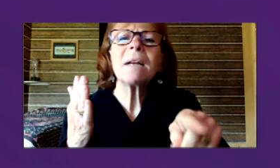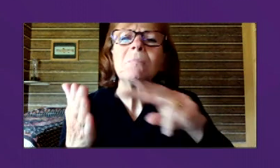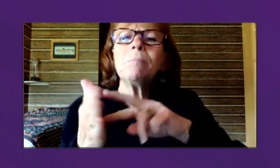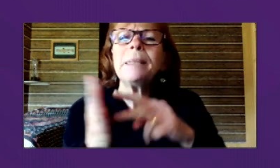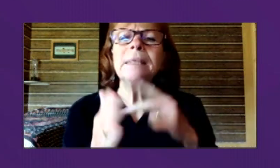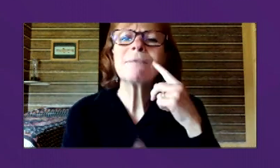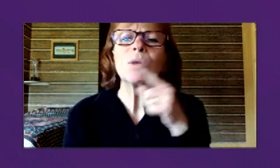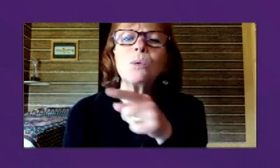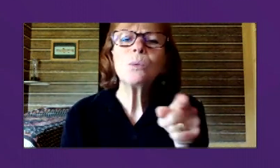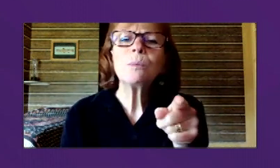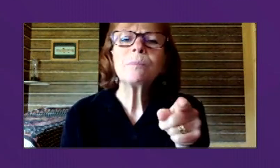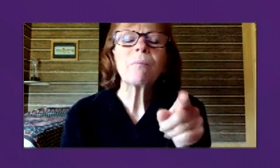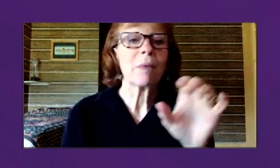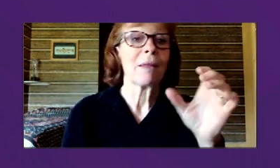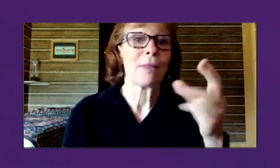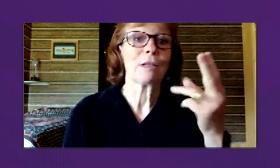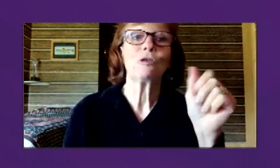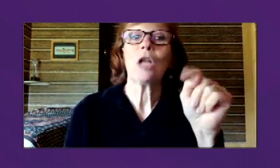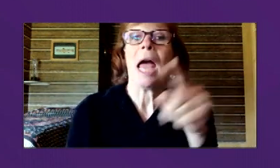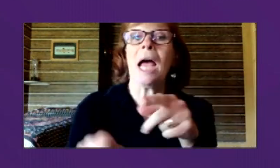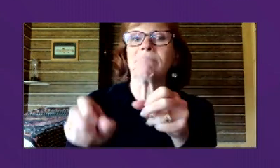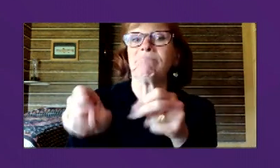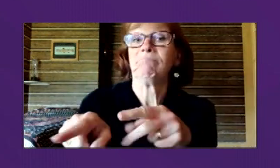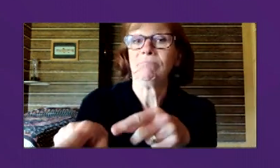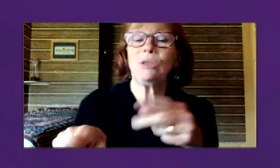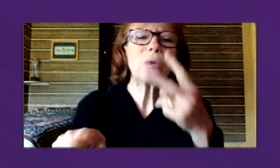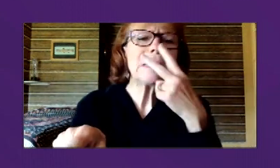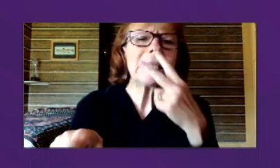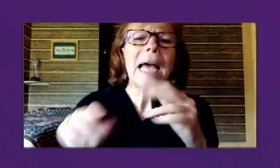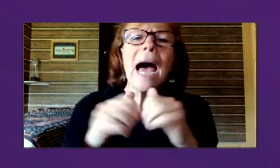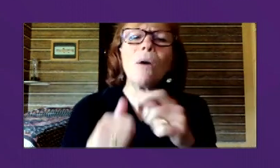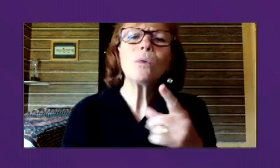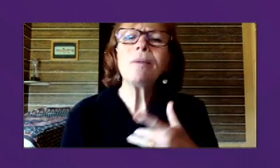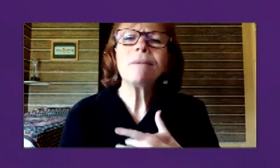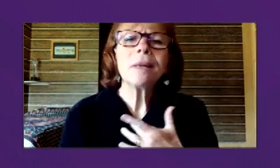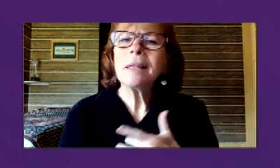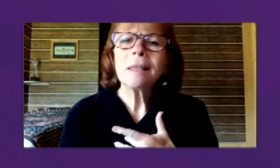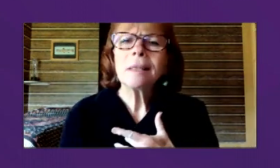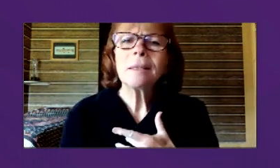this question in the chat. Think about the way it makes you feel. Is there a particular